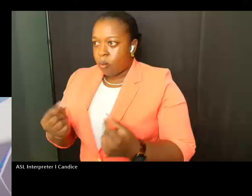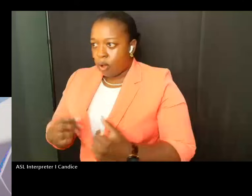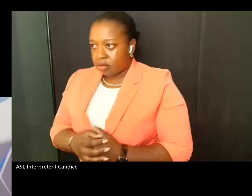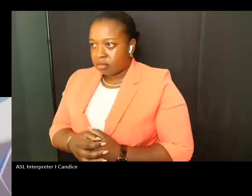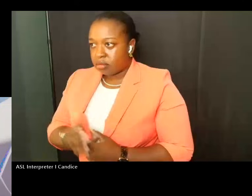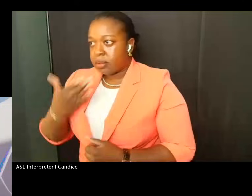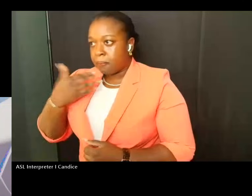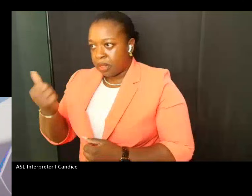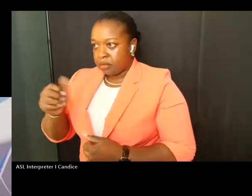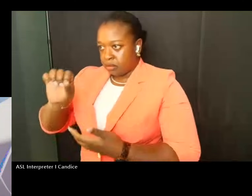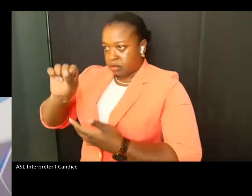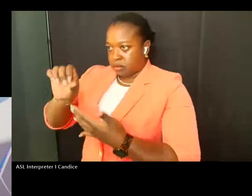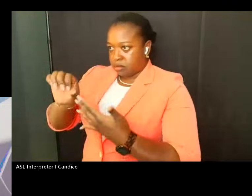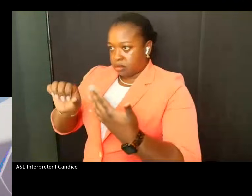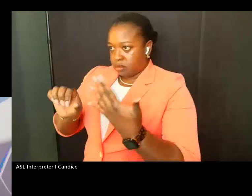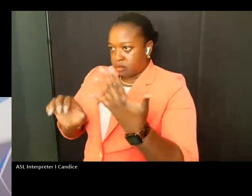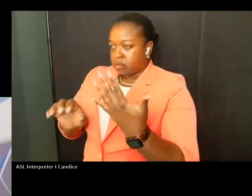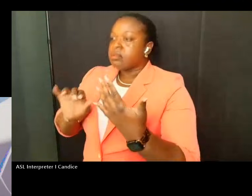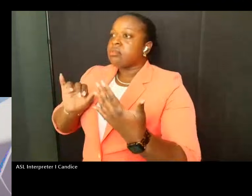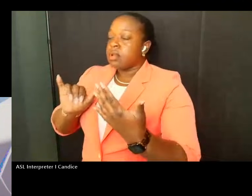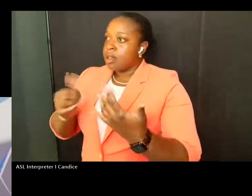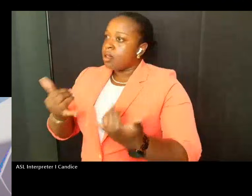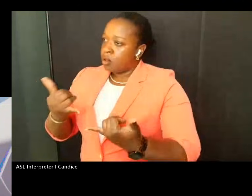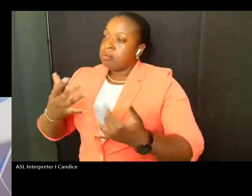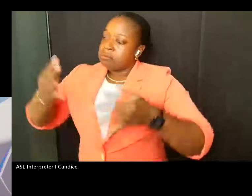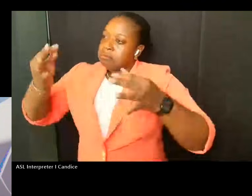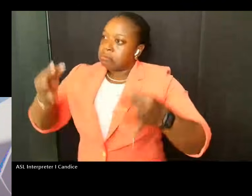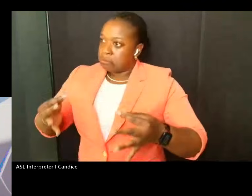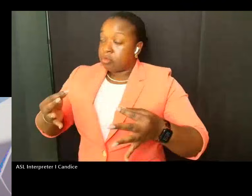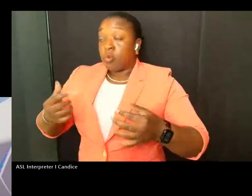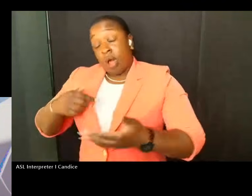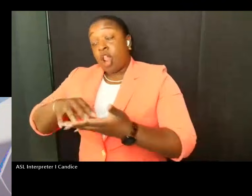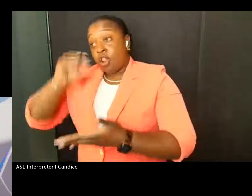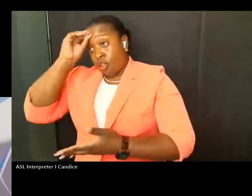And this is how we came up with the -- was how I learned about the gene therapy.